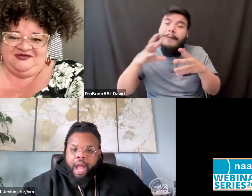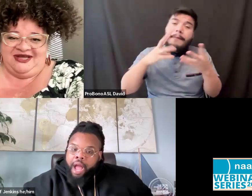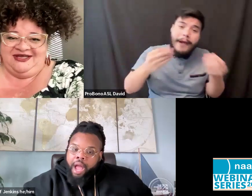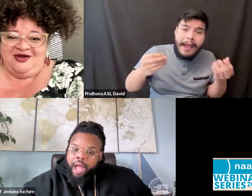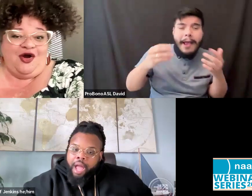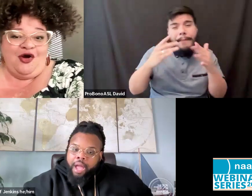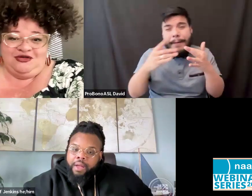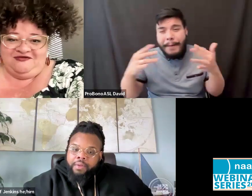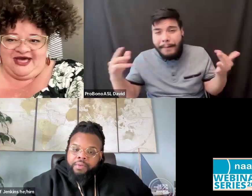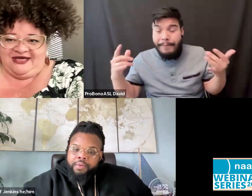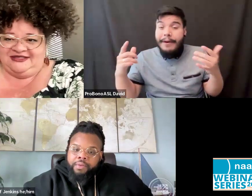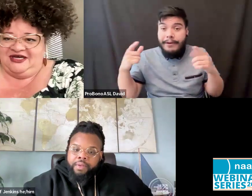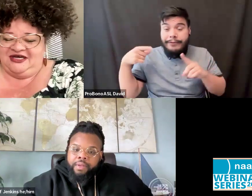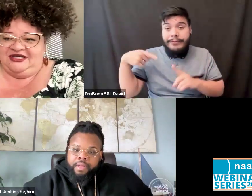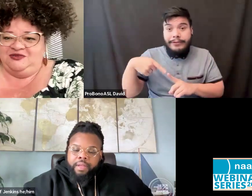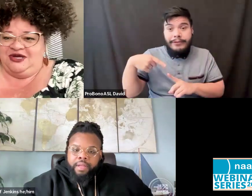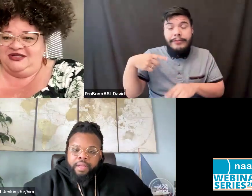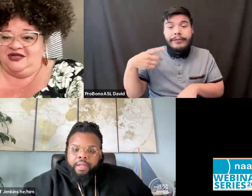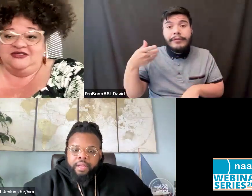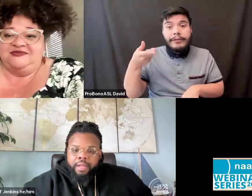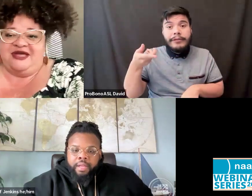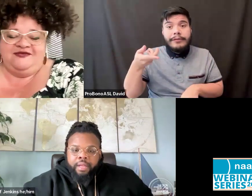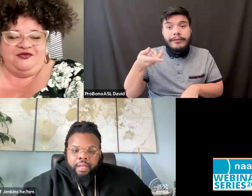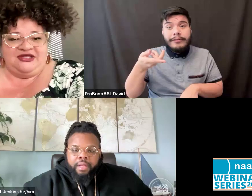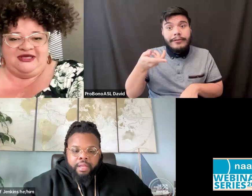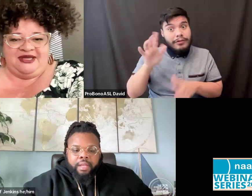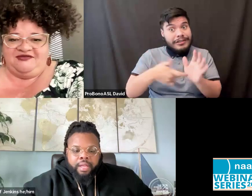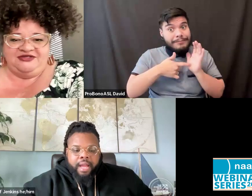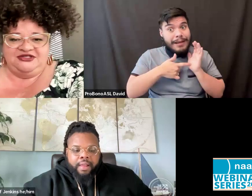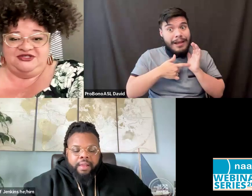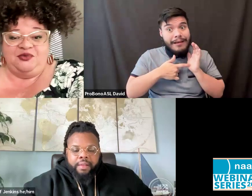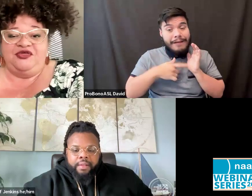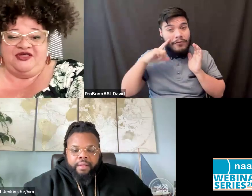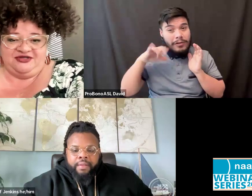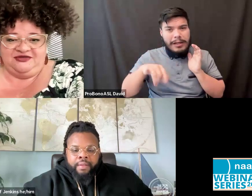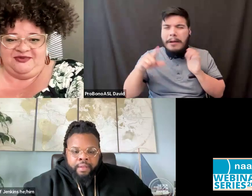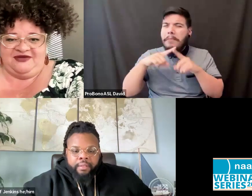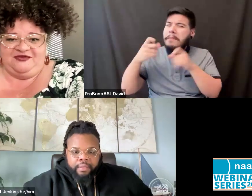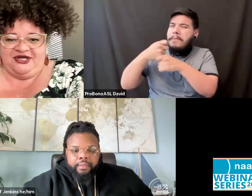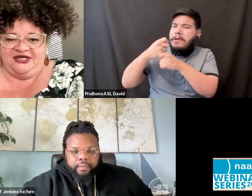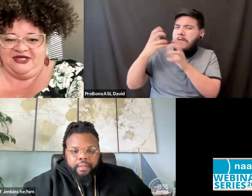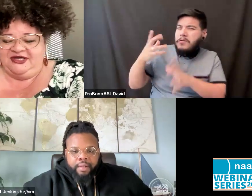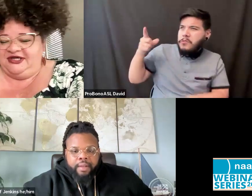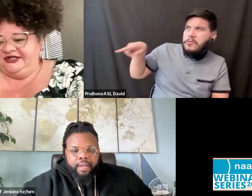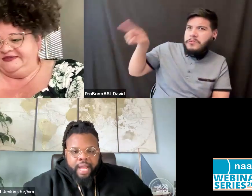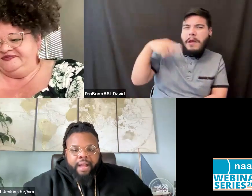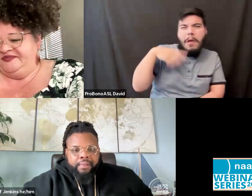Right? All of that is what there's a demand for it that manufacturers just don't think there's a demand for it.